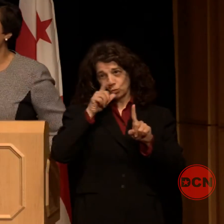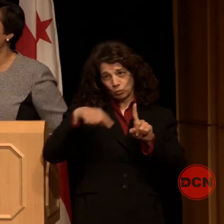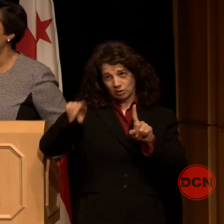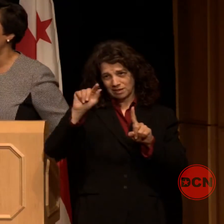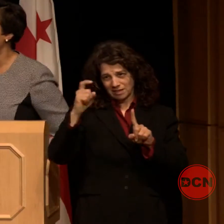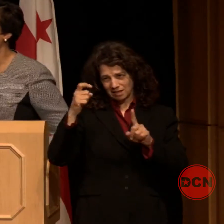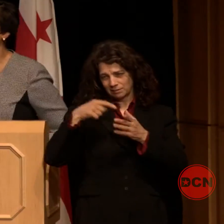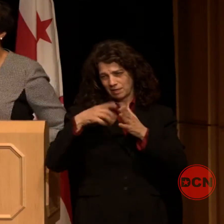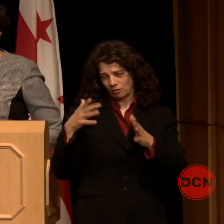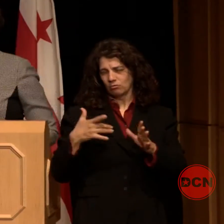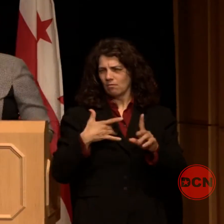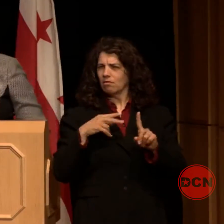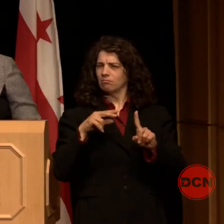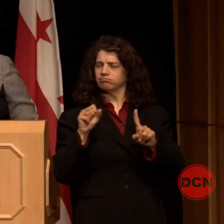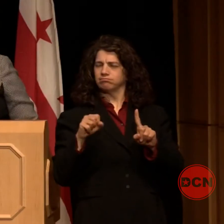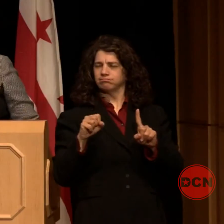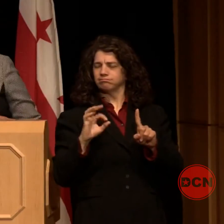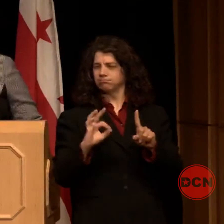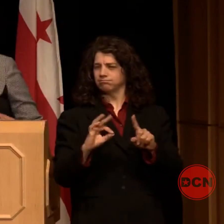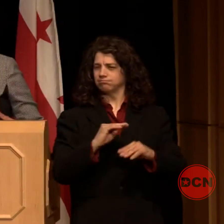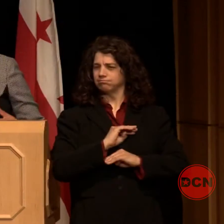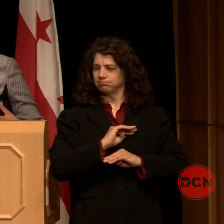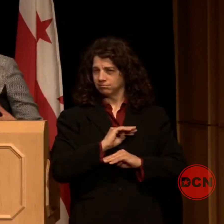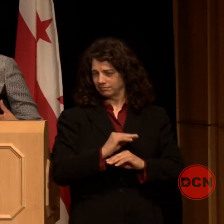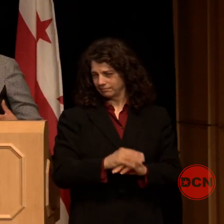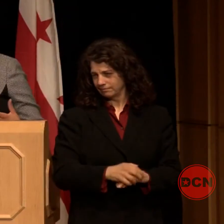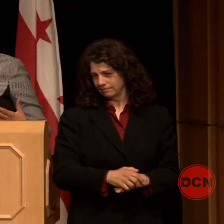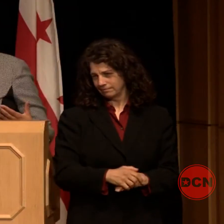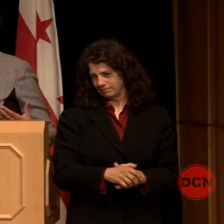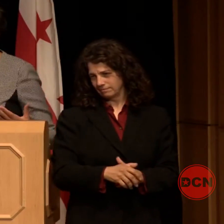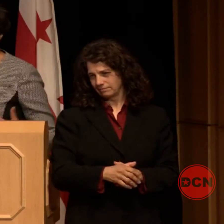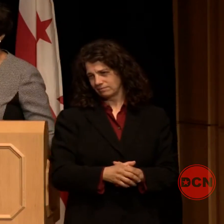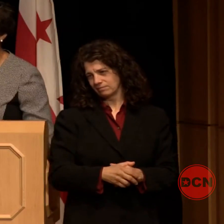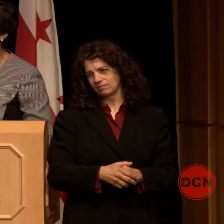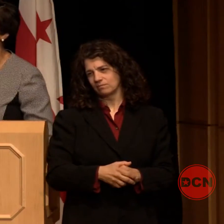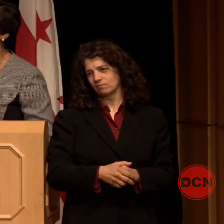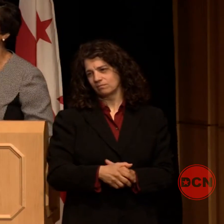WE REALIZED EARLY ON THAT WE -- WE KNOW THIS OF COURSE THAT THE